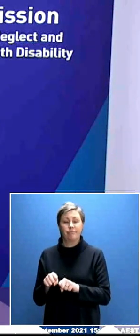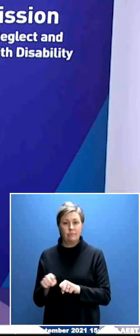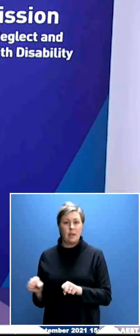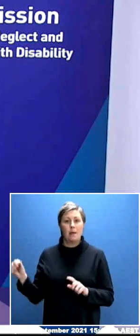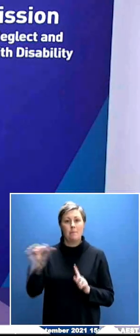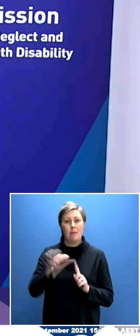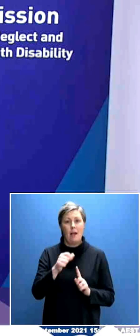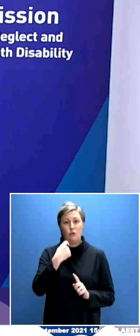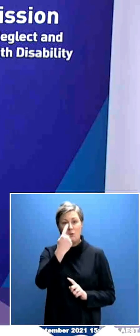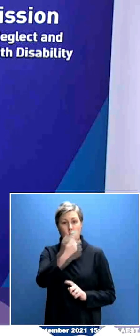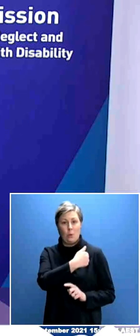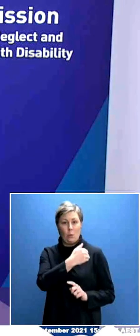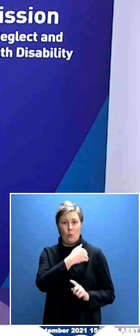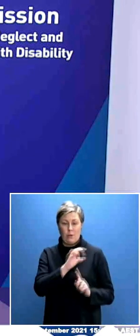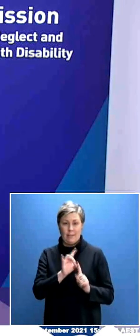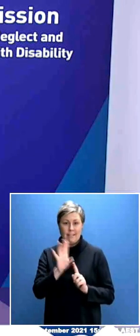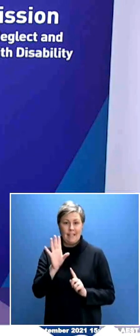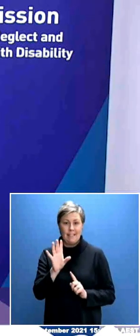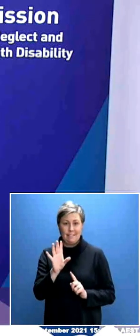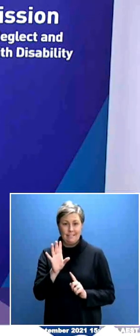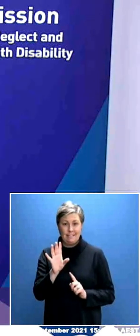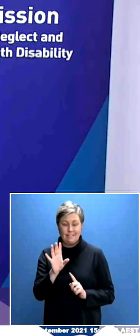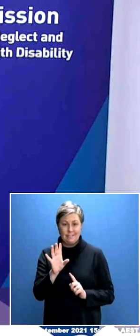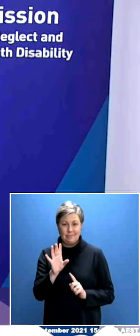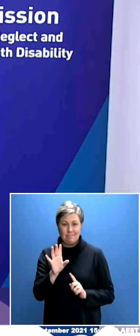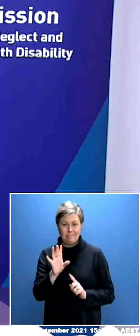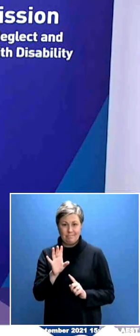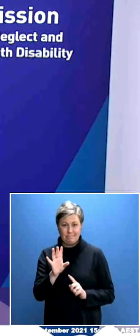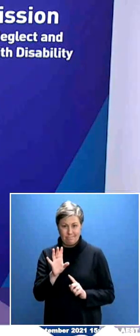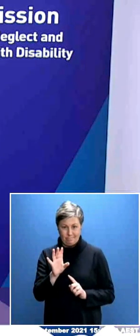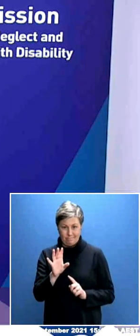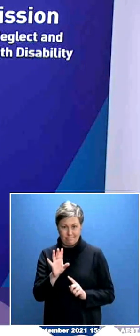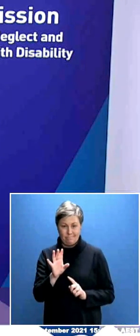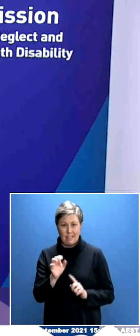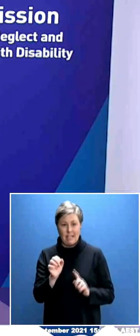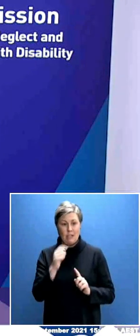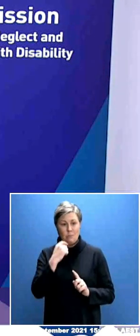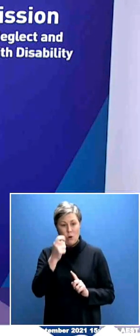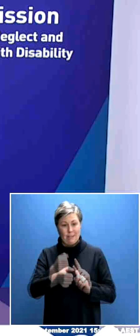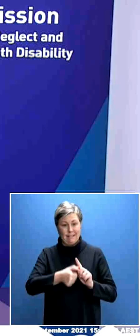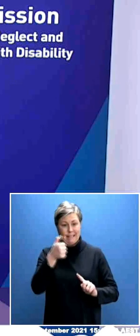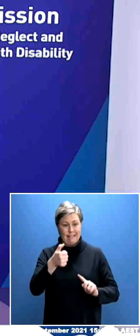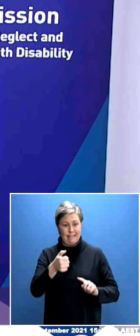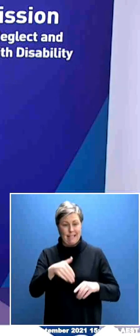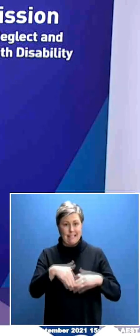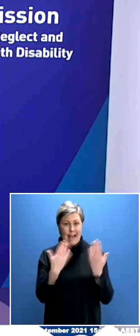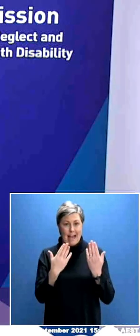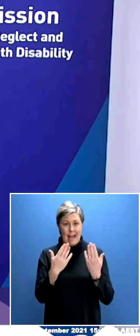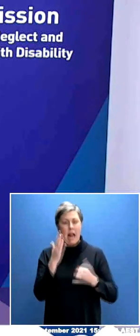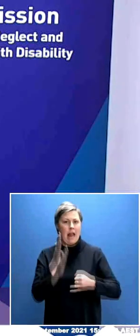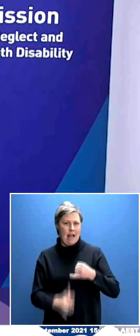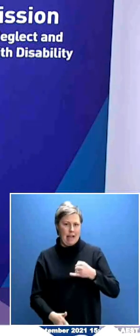tomorrow, which will be the sixth and final day of this Public Hearing 16.